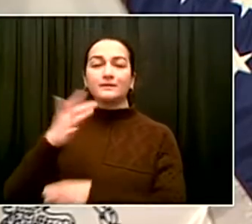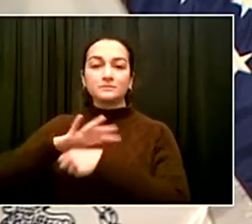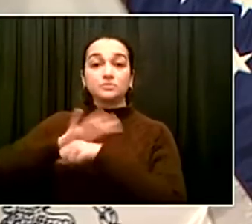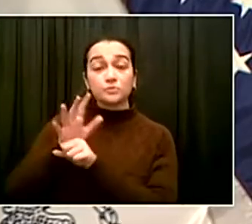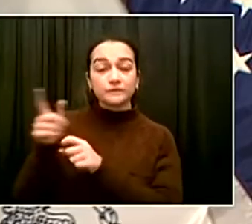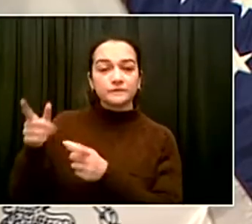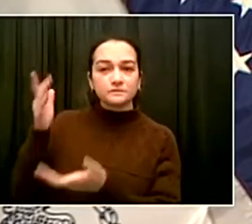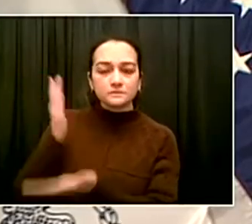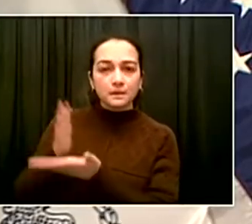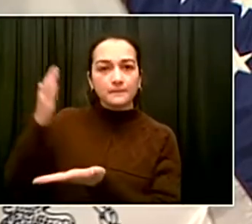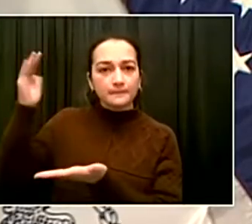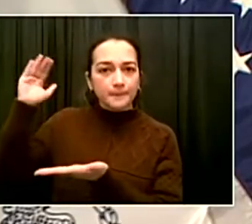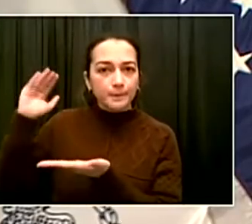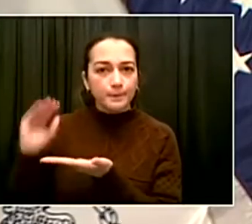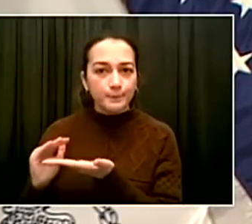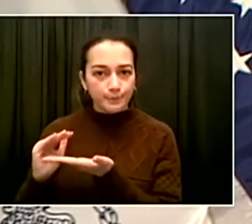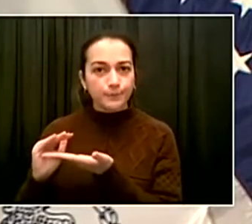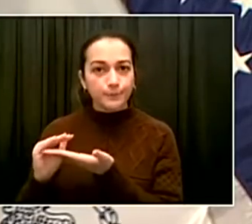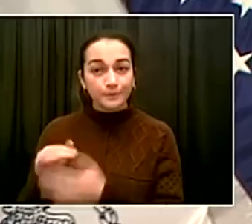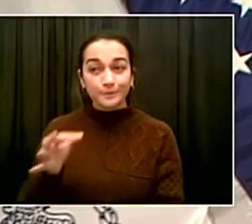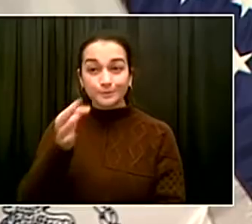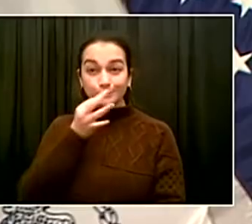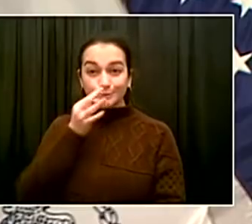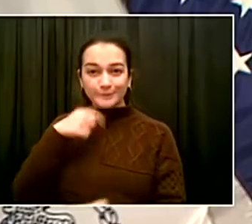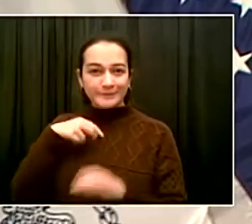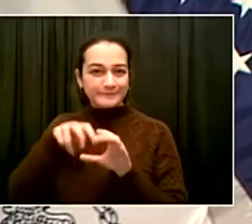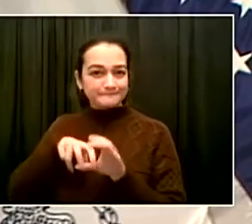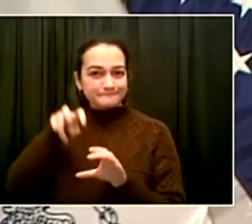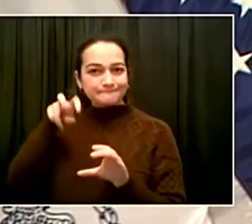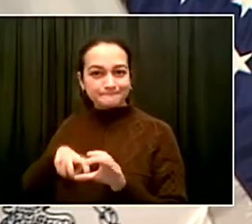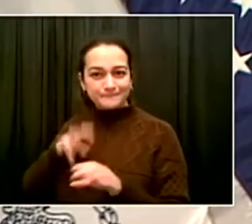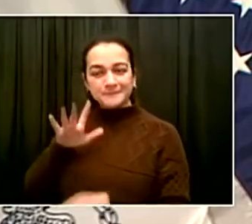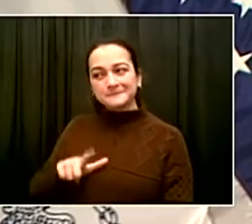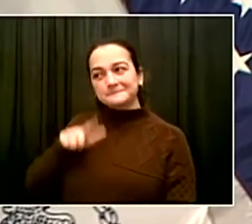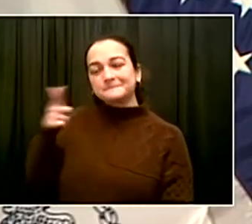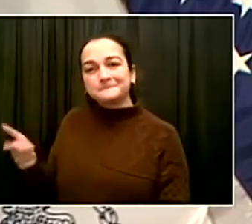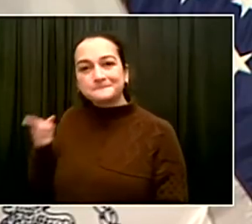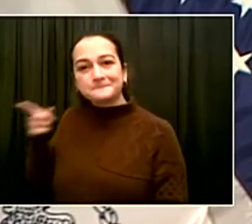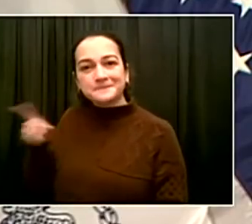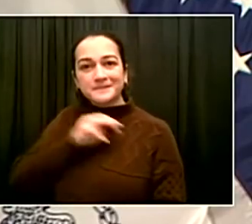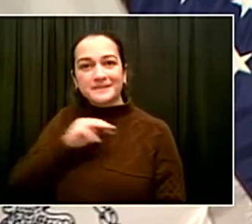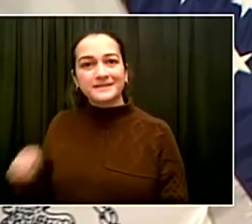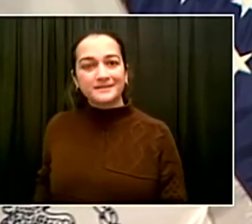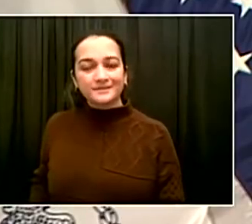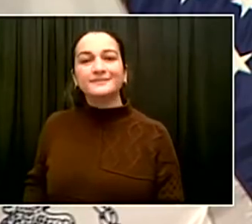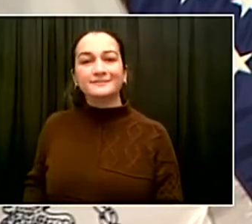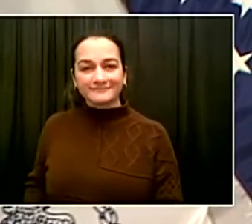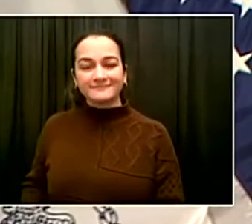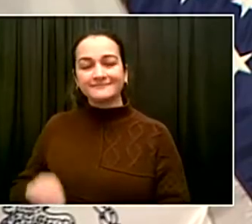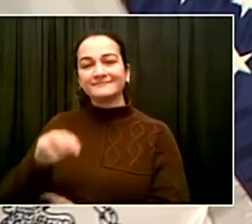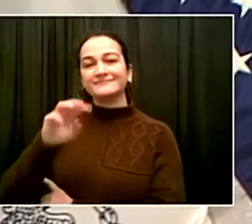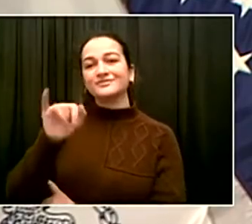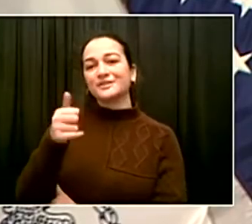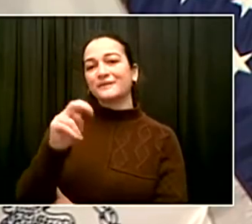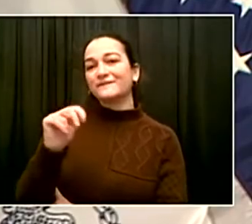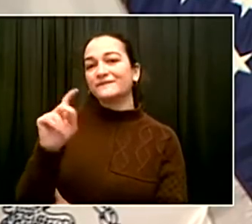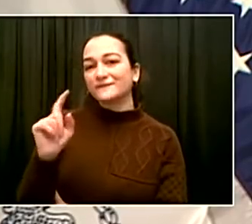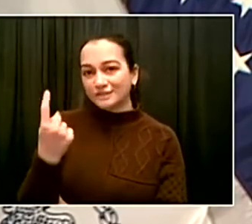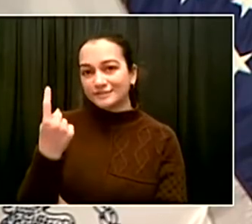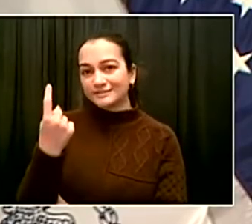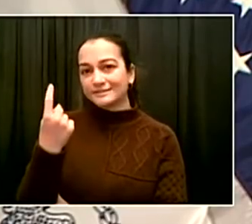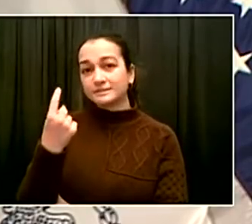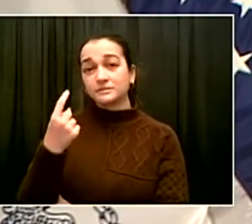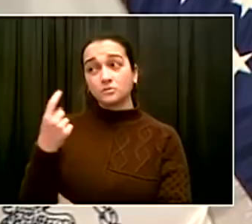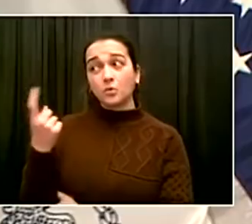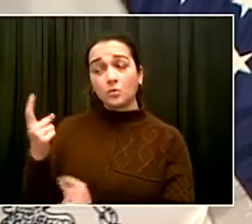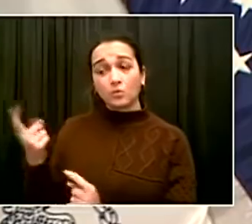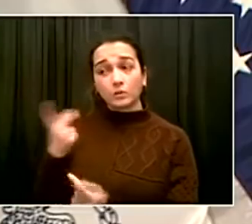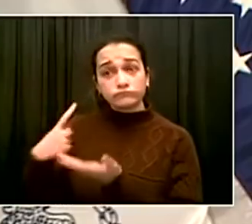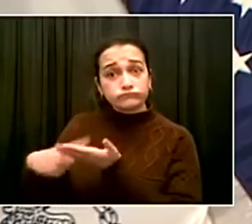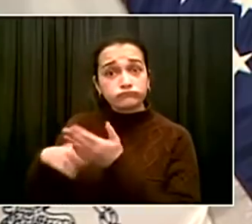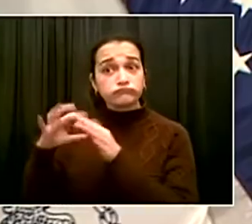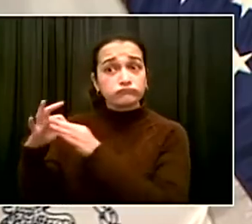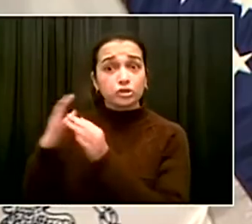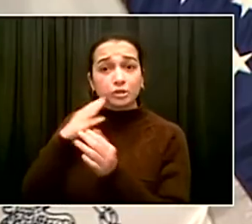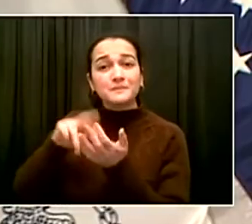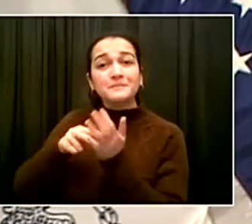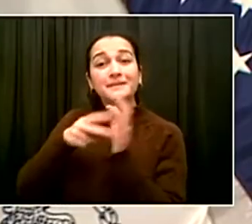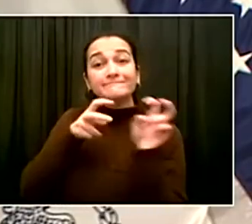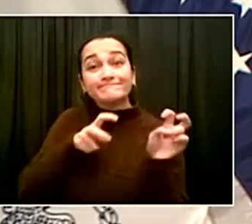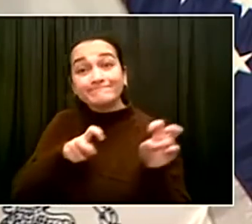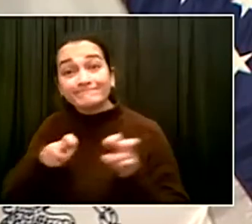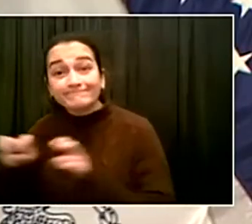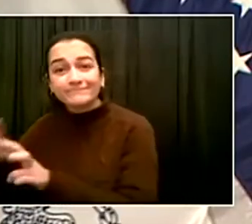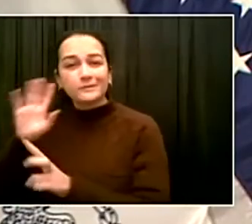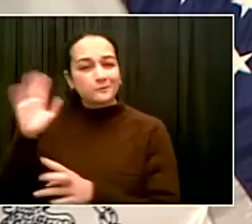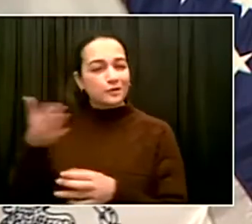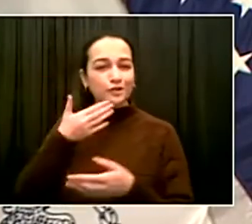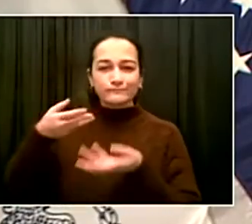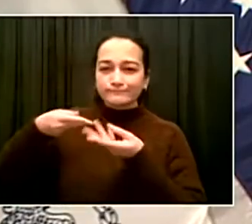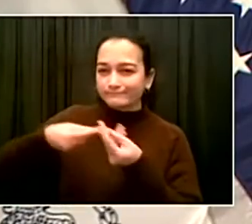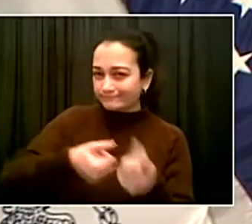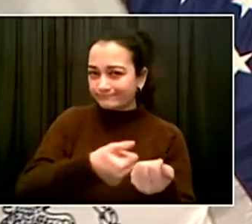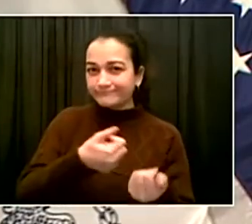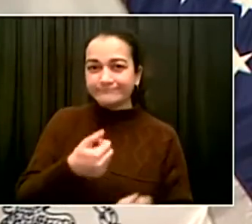THING WE NEED TO DO, TALKING